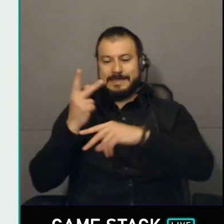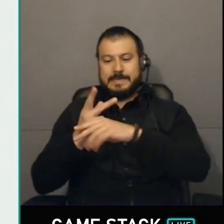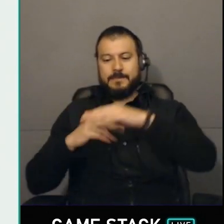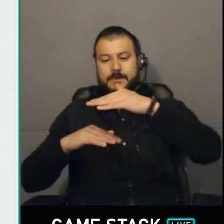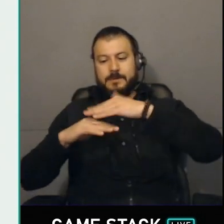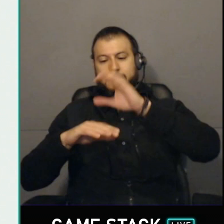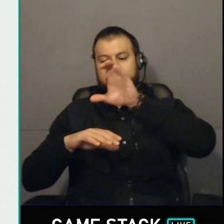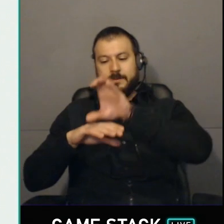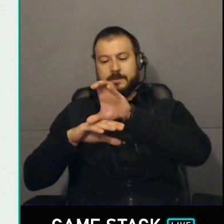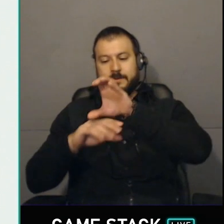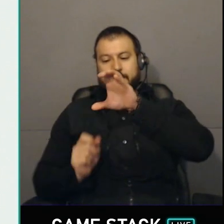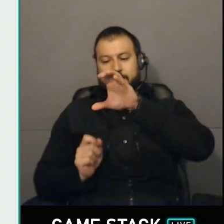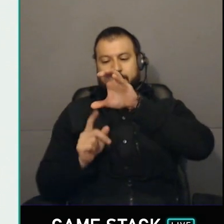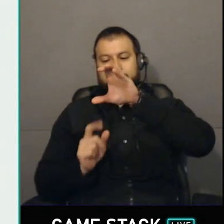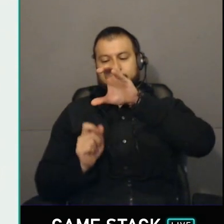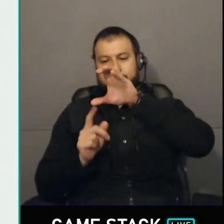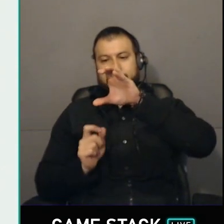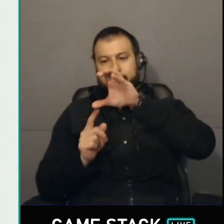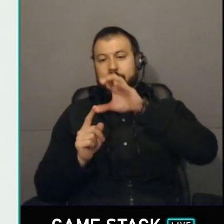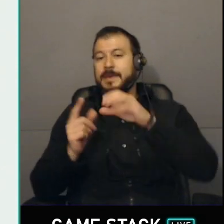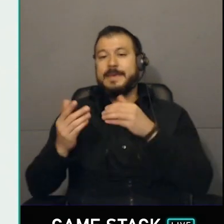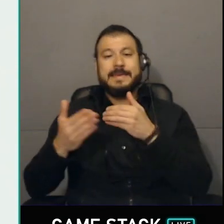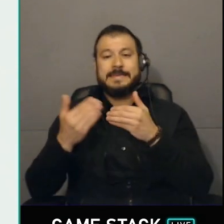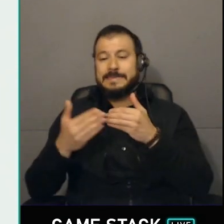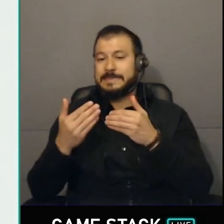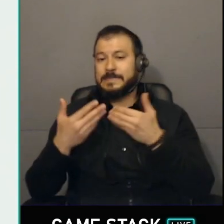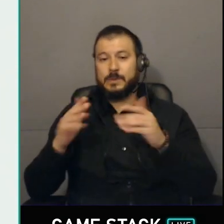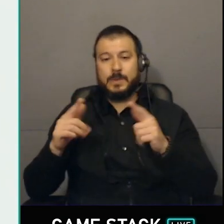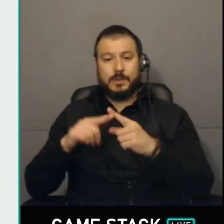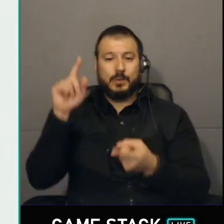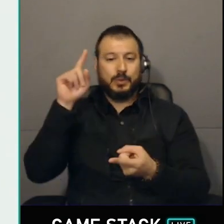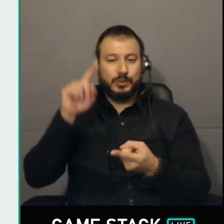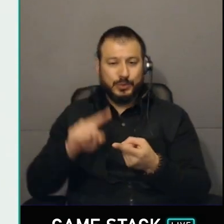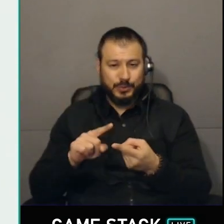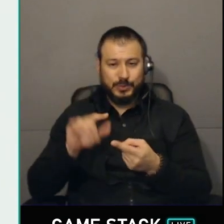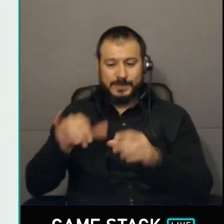The easiest way to reduce the angular element